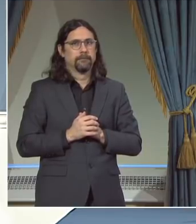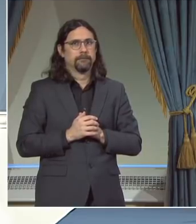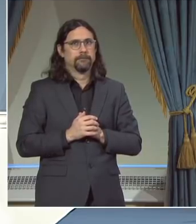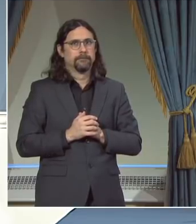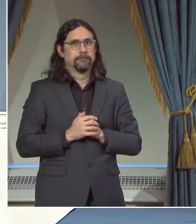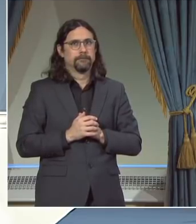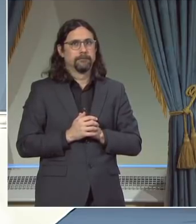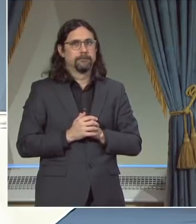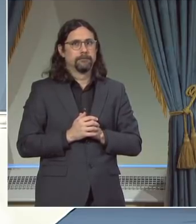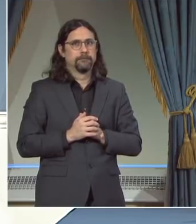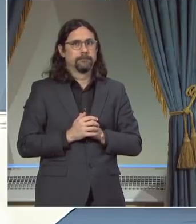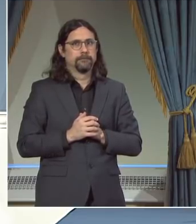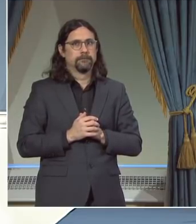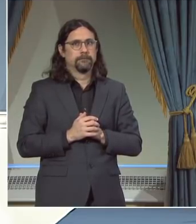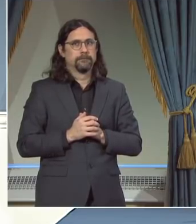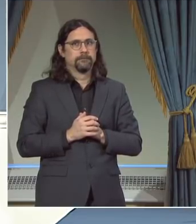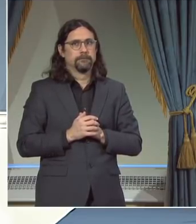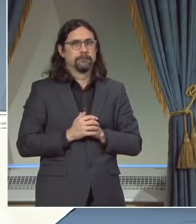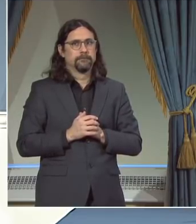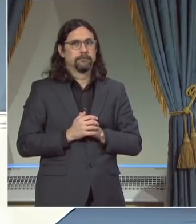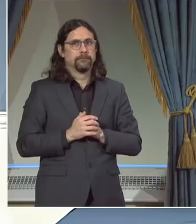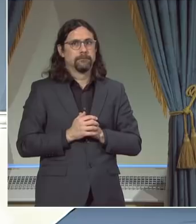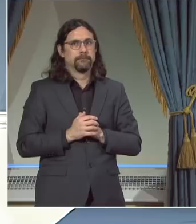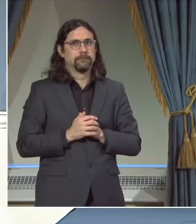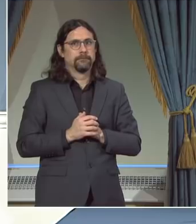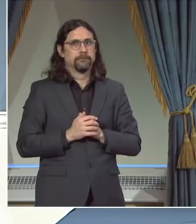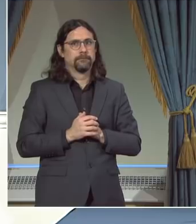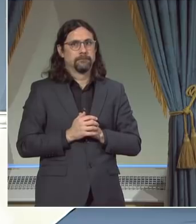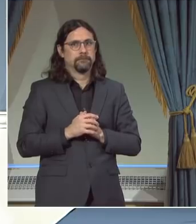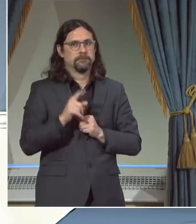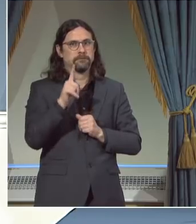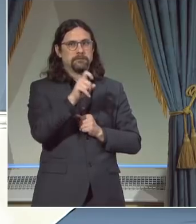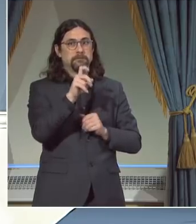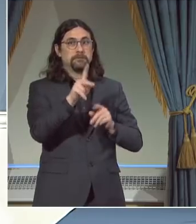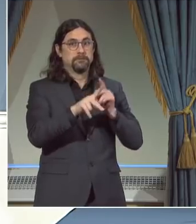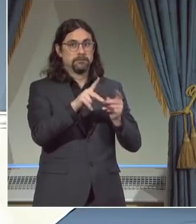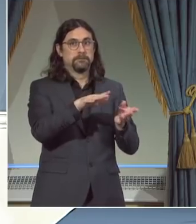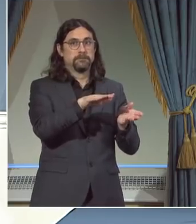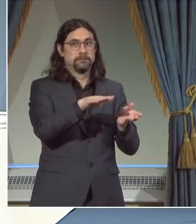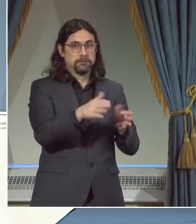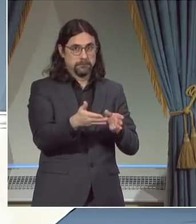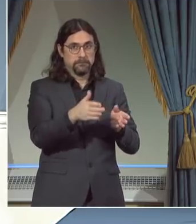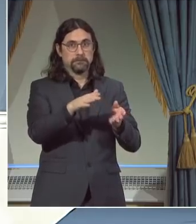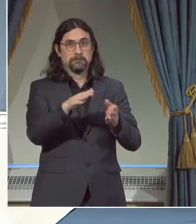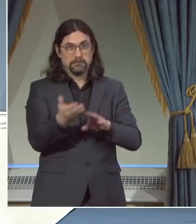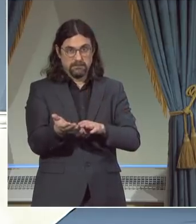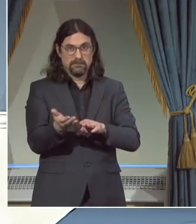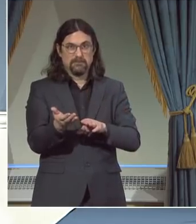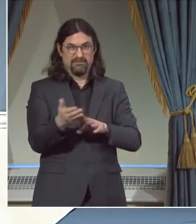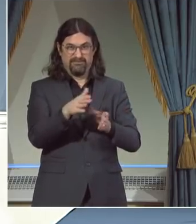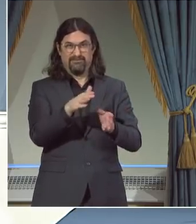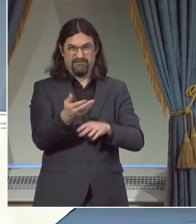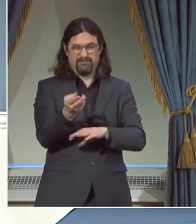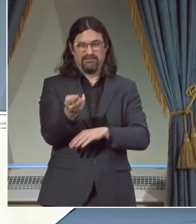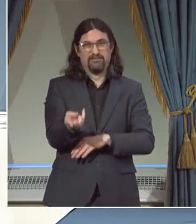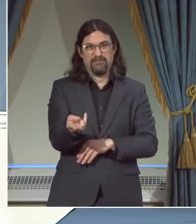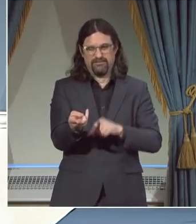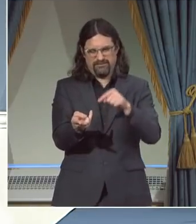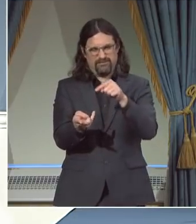THE INFLUX OF BODIES, RELATIONSHIP WITH